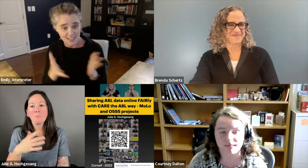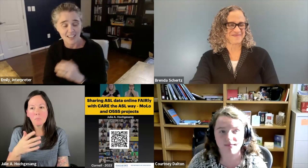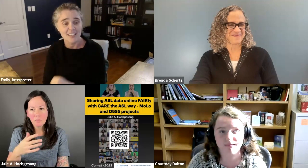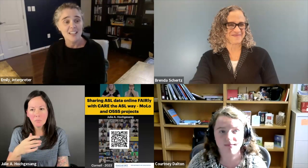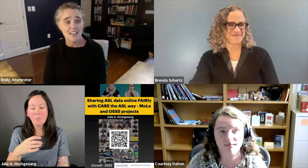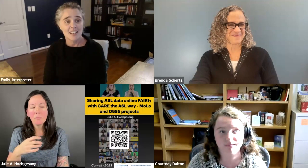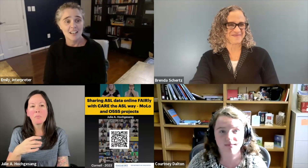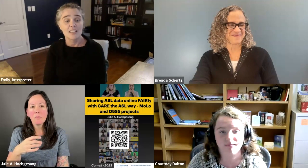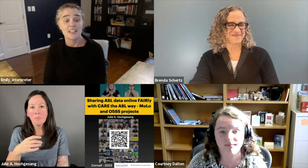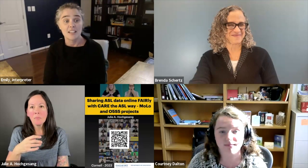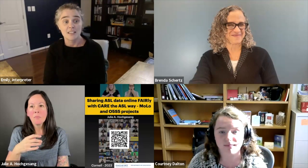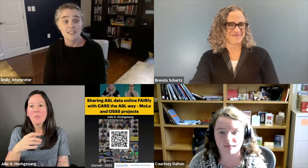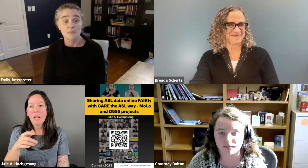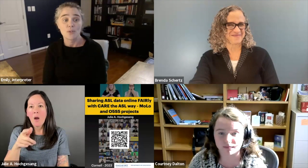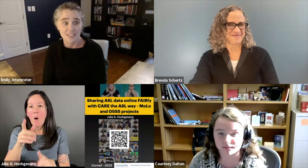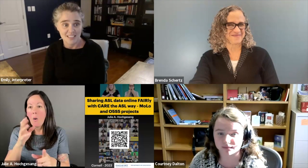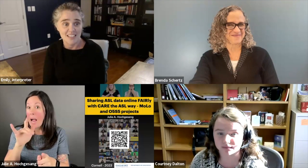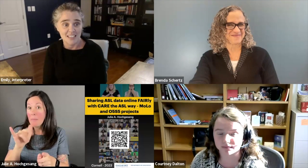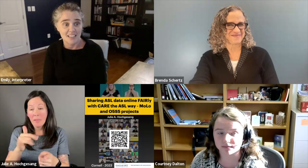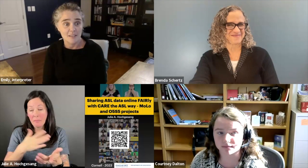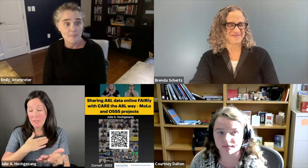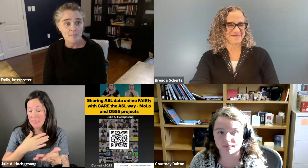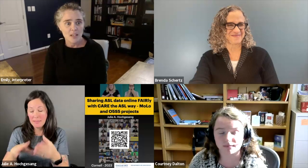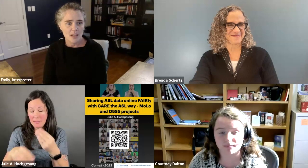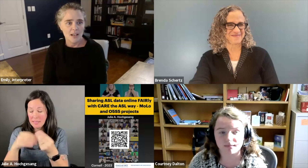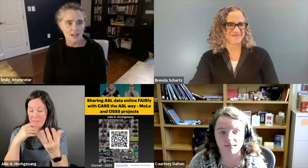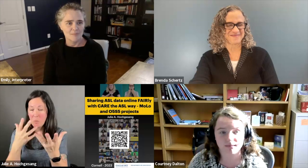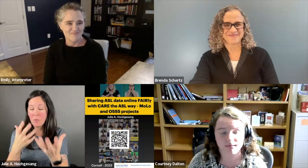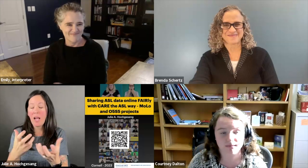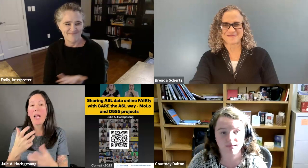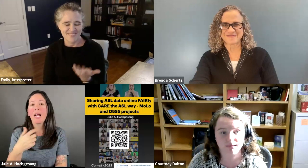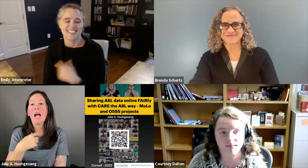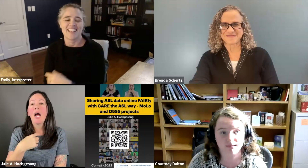side the support that's needed um